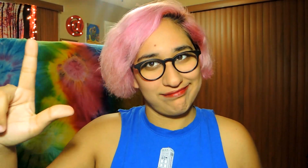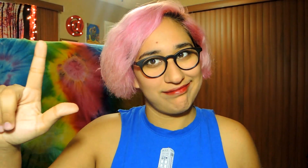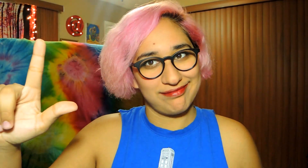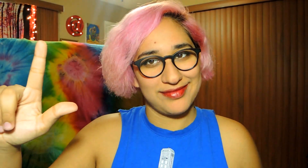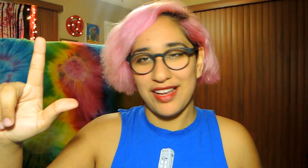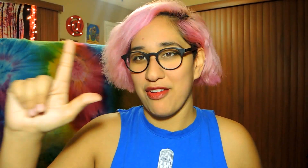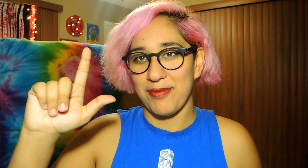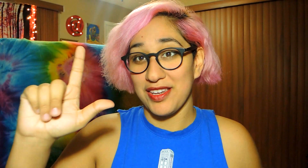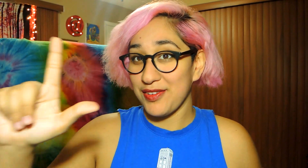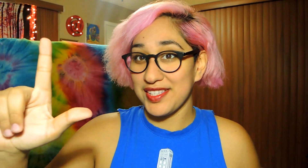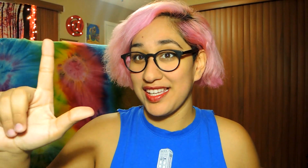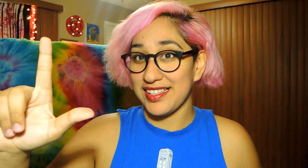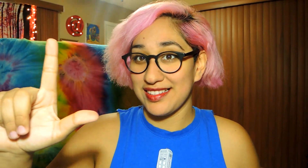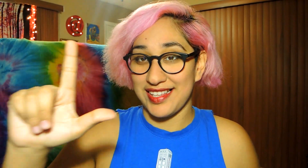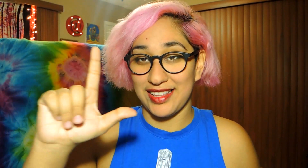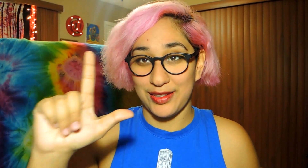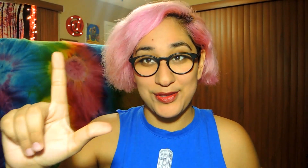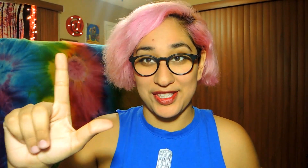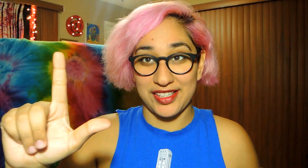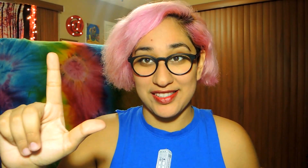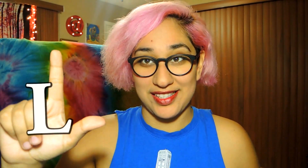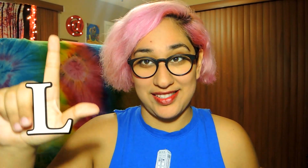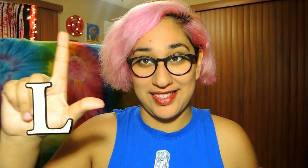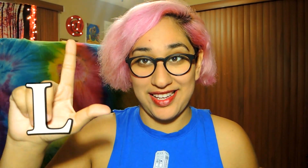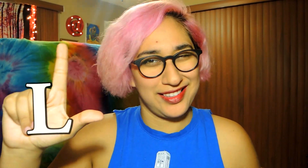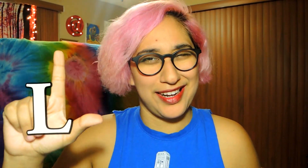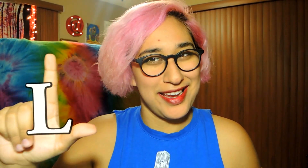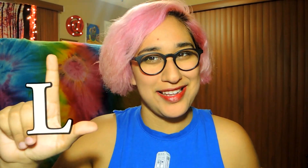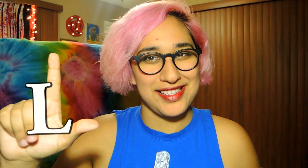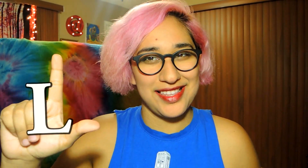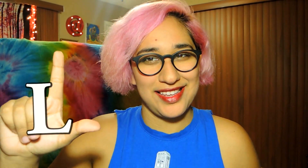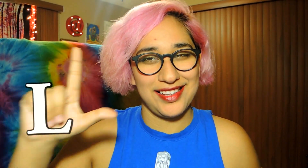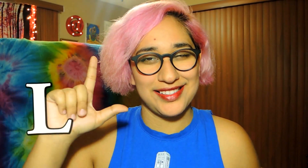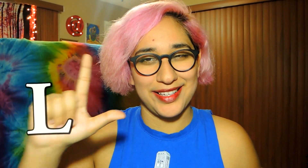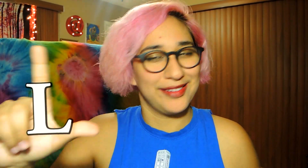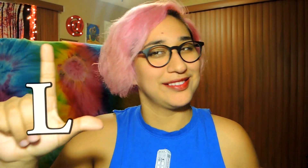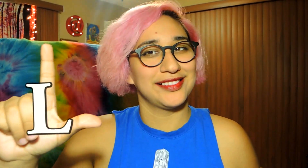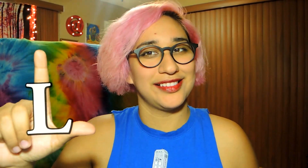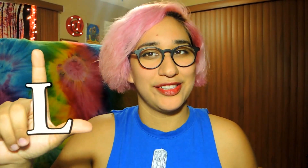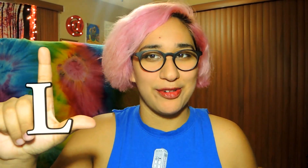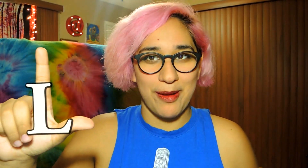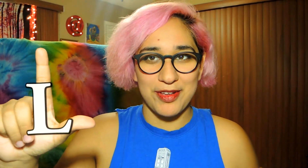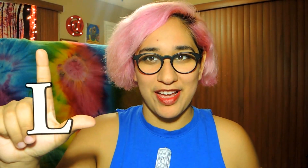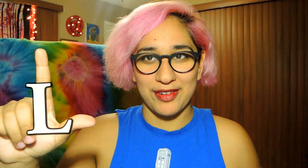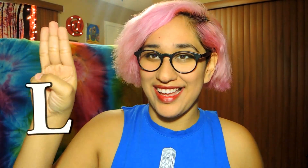"L" we've been using it to say "loser" since like the 90s I think, so you'll remember that one.